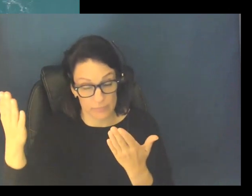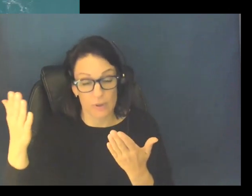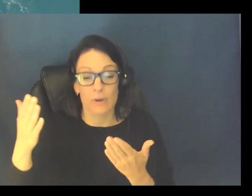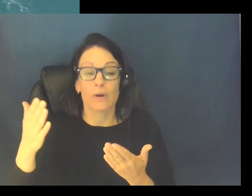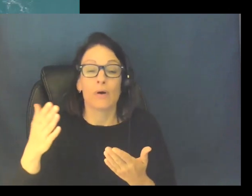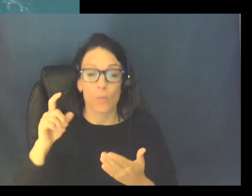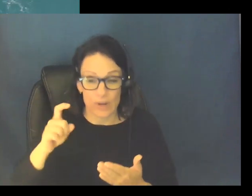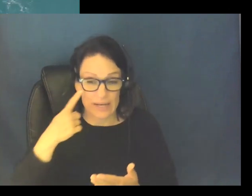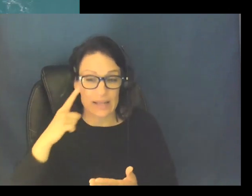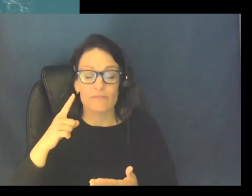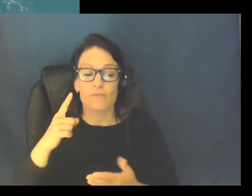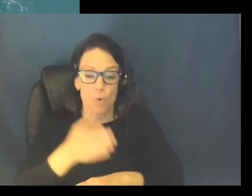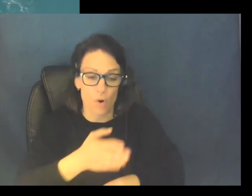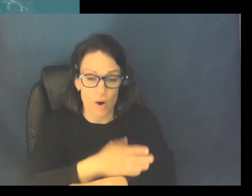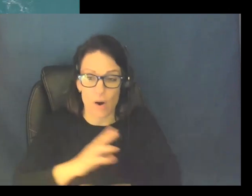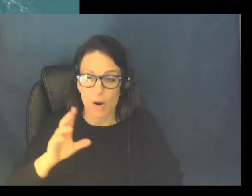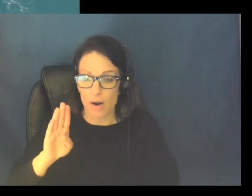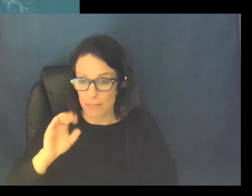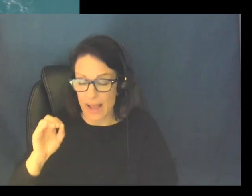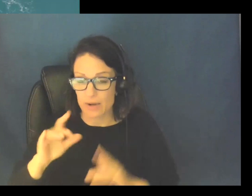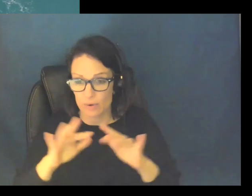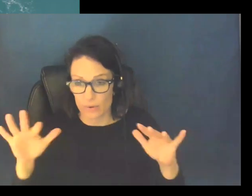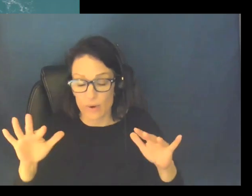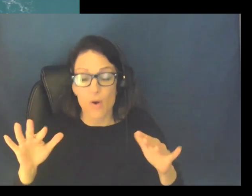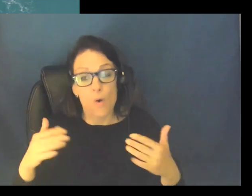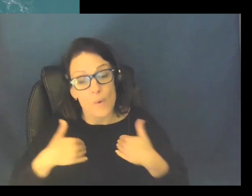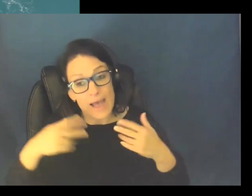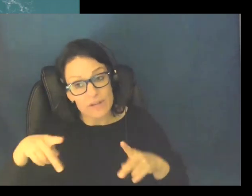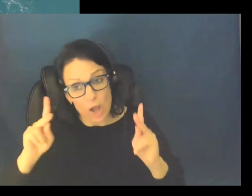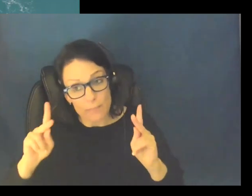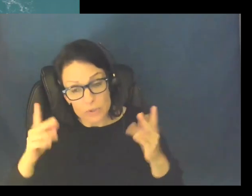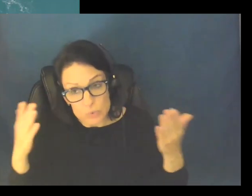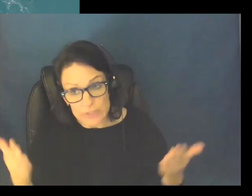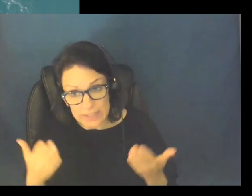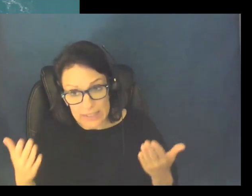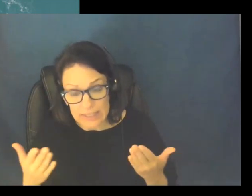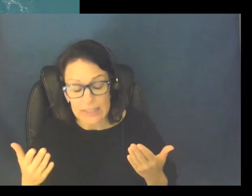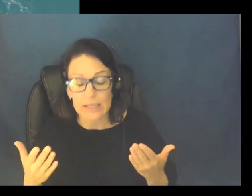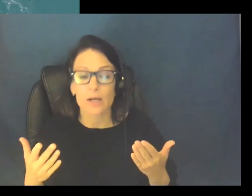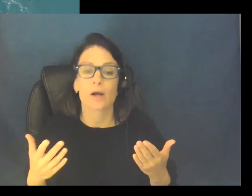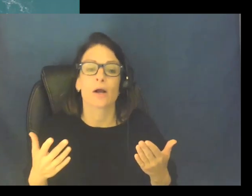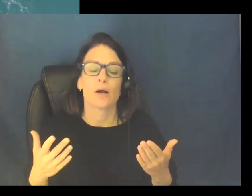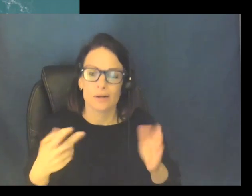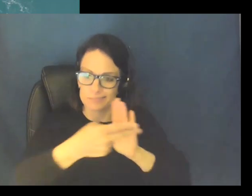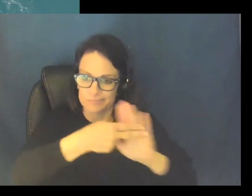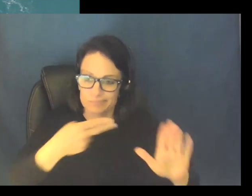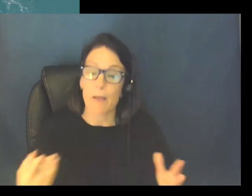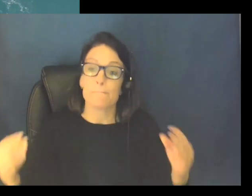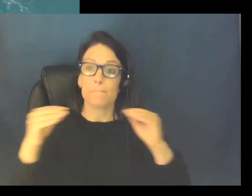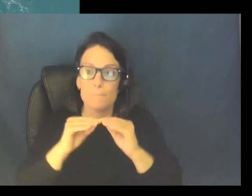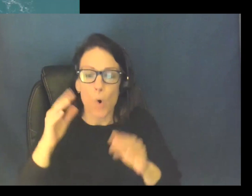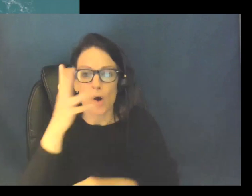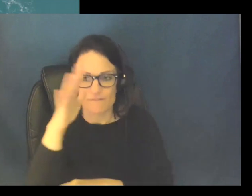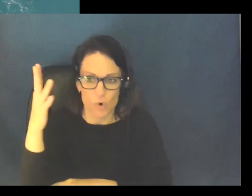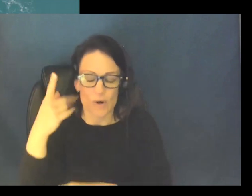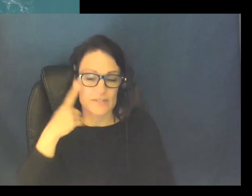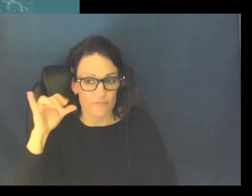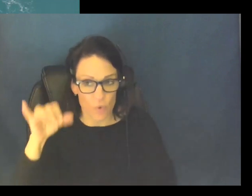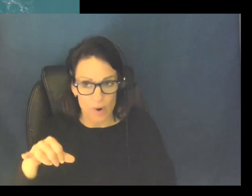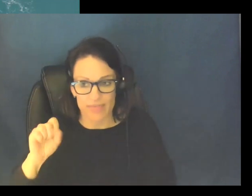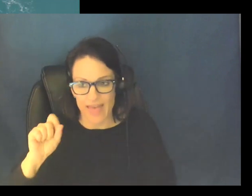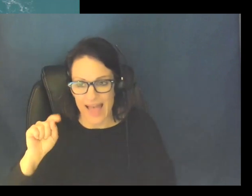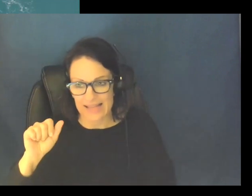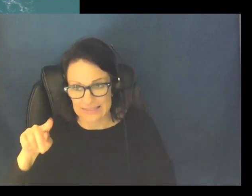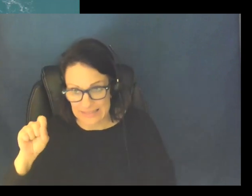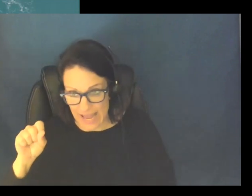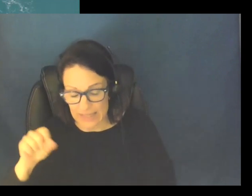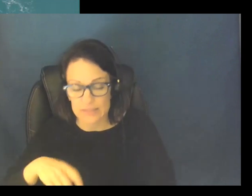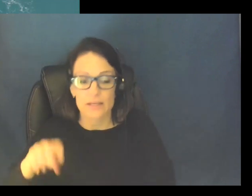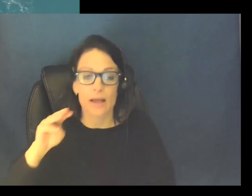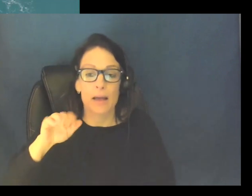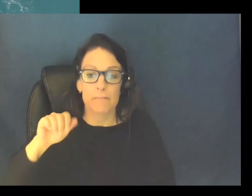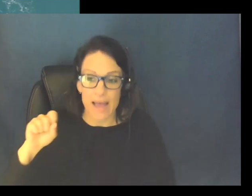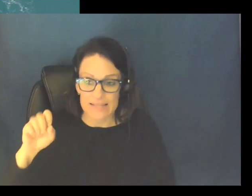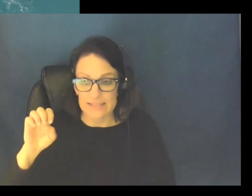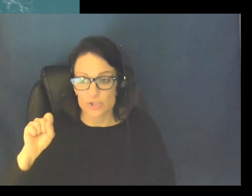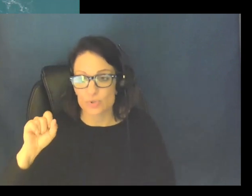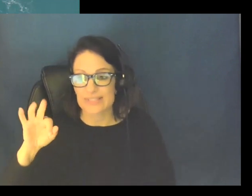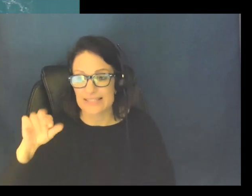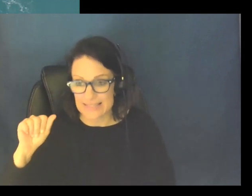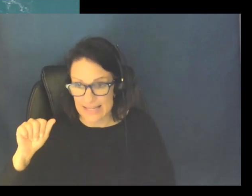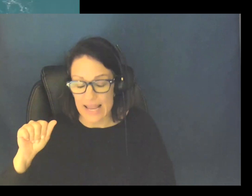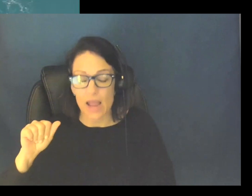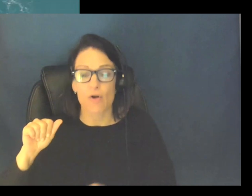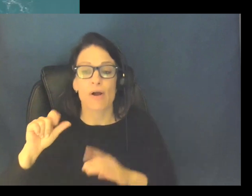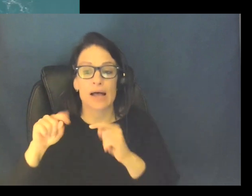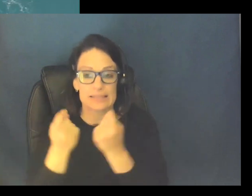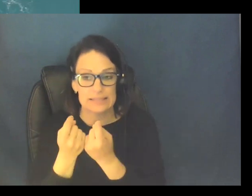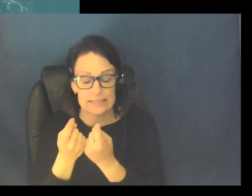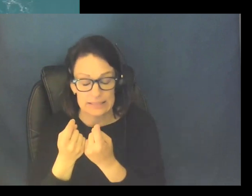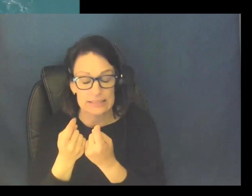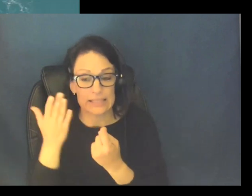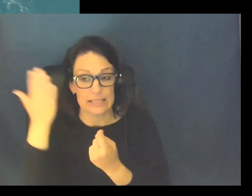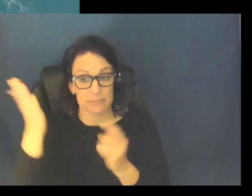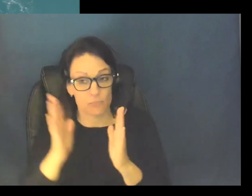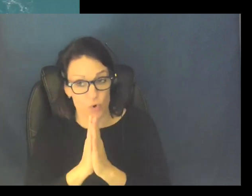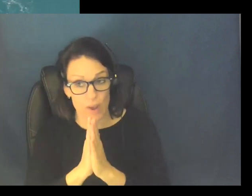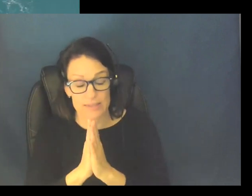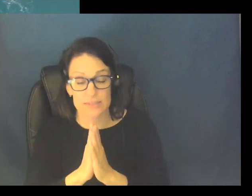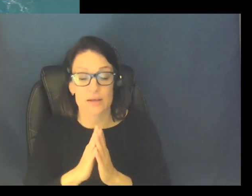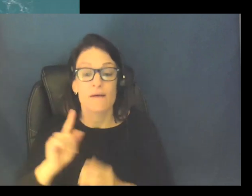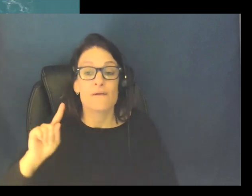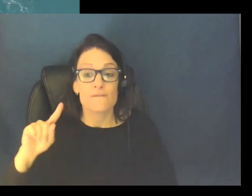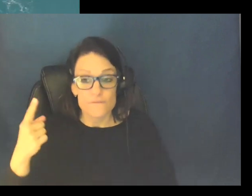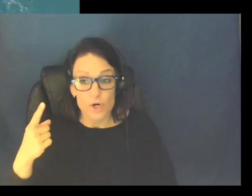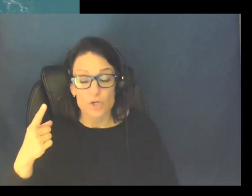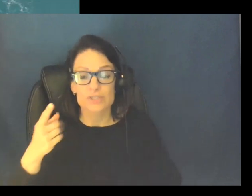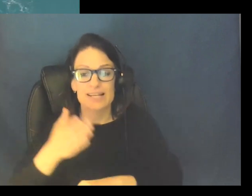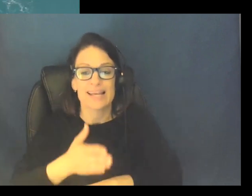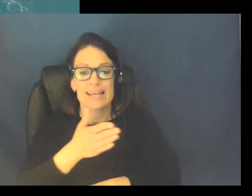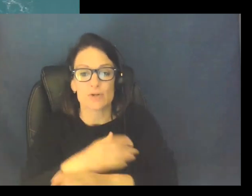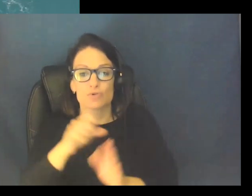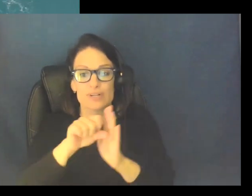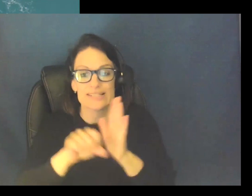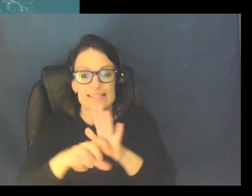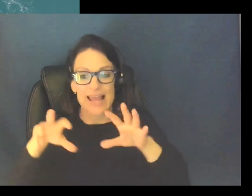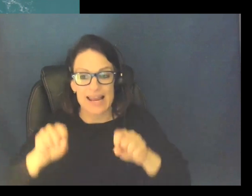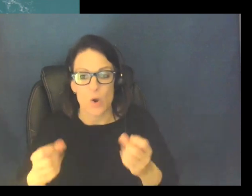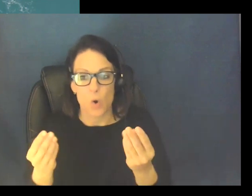: Hi. I'm Arav Karighattam, also a co-founder of biodiversity. The importance of biodiversity and the crucial roles they play in the ecosystem.